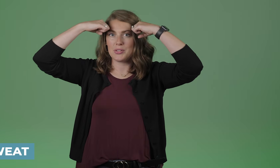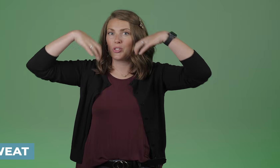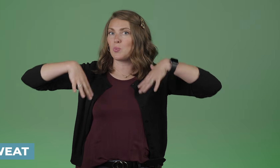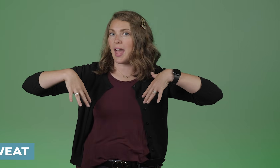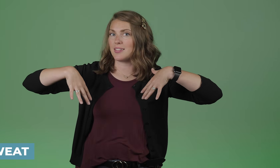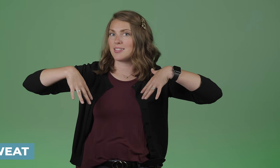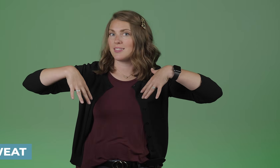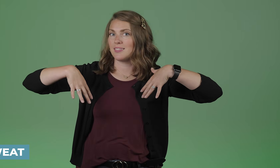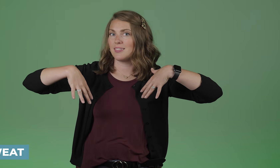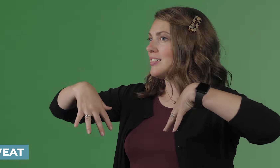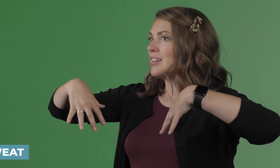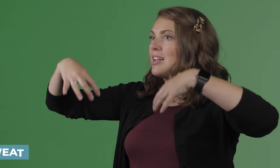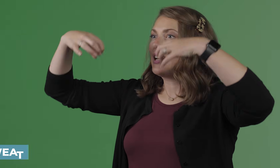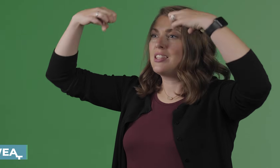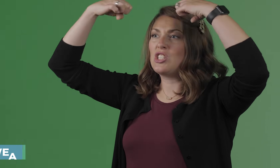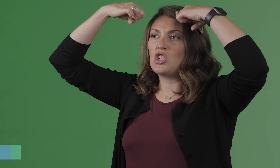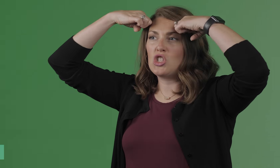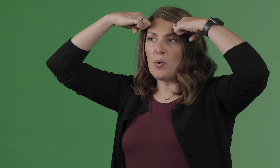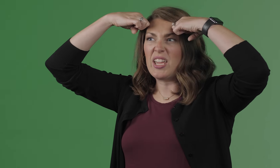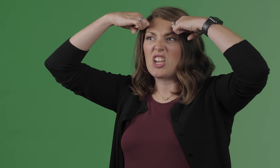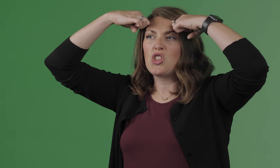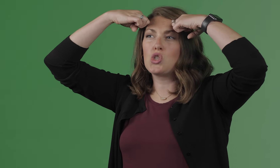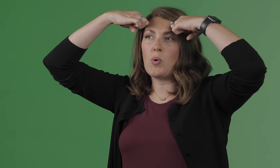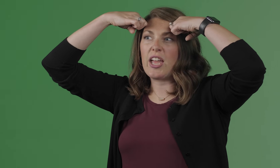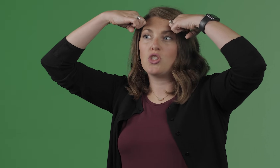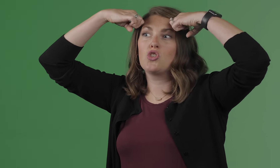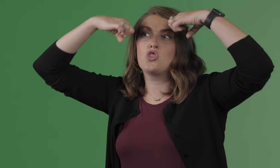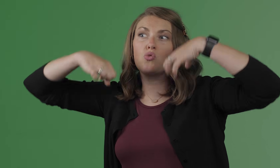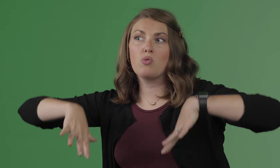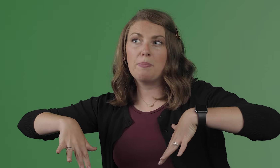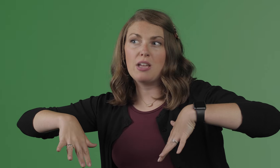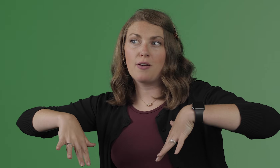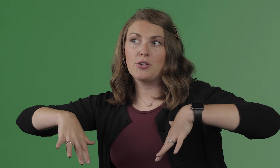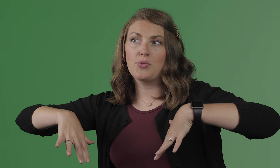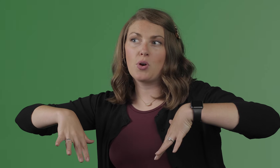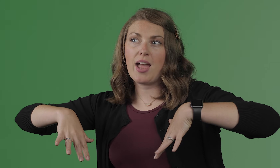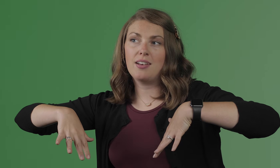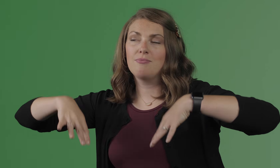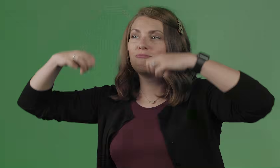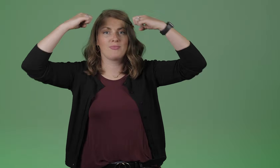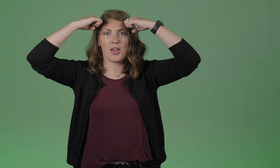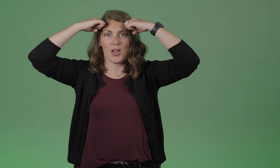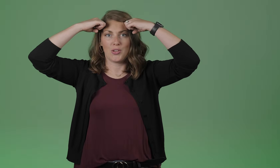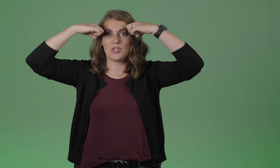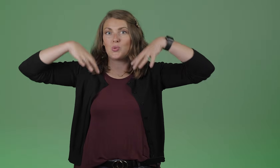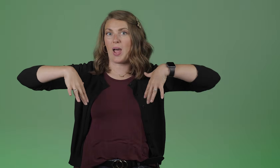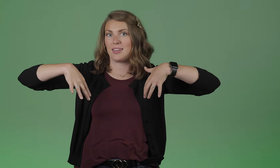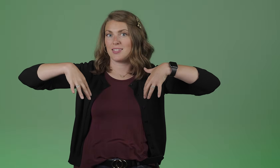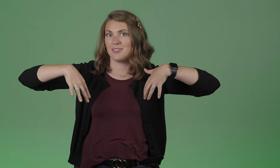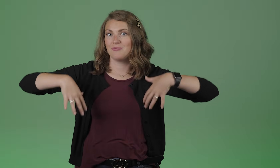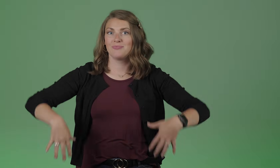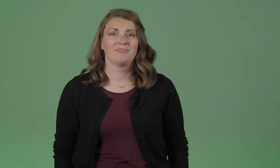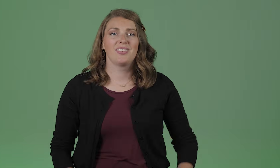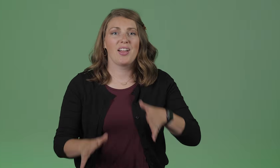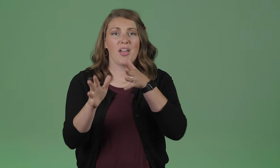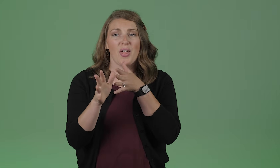Sweat. This is showing the sweat dripping off your forehead. Sweat.